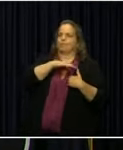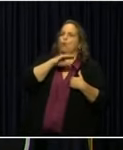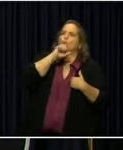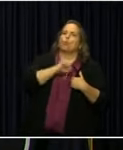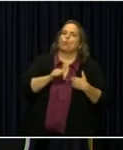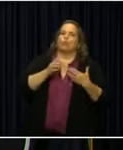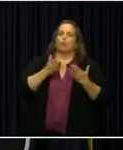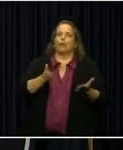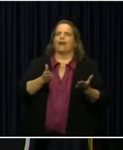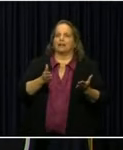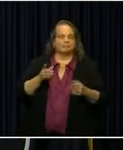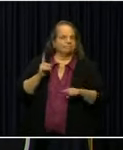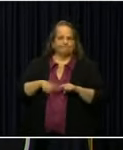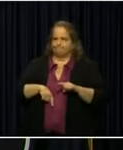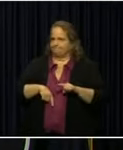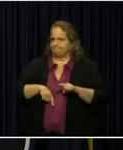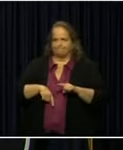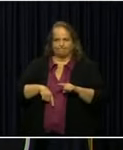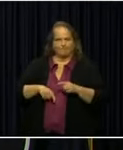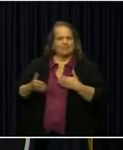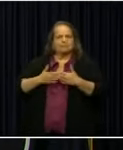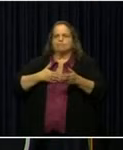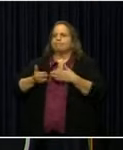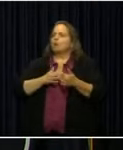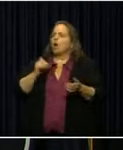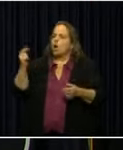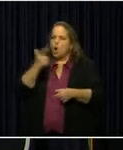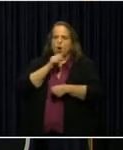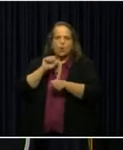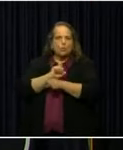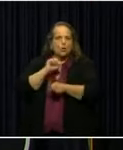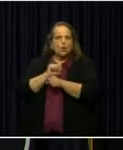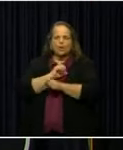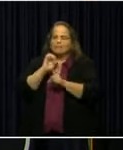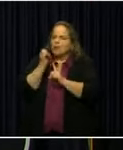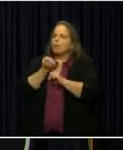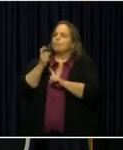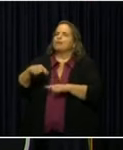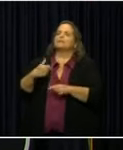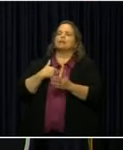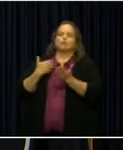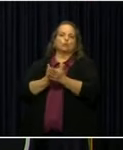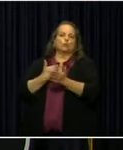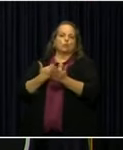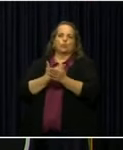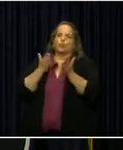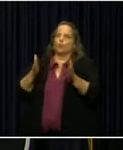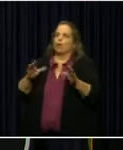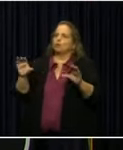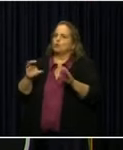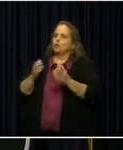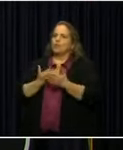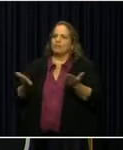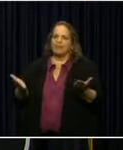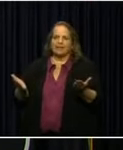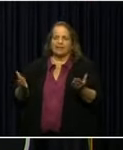LET ME POINT TO THE BOTTOM. TRAVEL IS STILL GOING TO BE SIGNIFICANTLY CURTAILED. SO WE'VE DONE THAT FOR THE